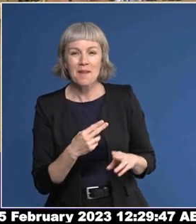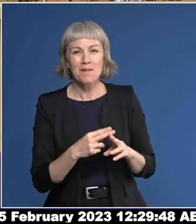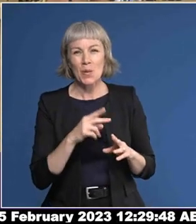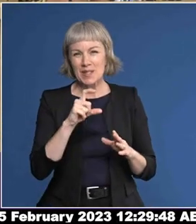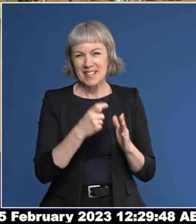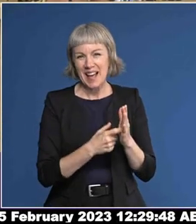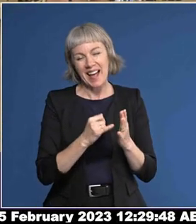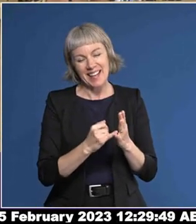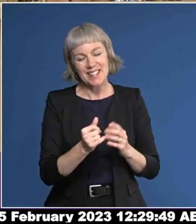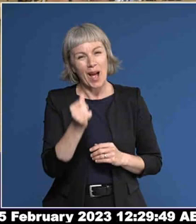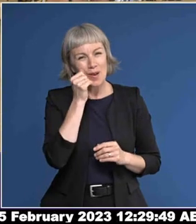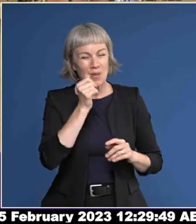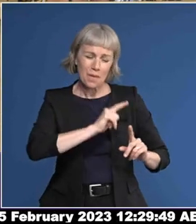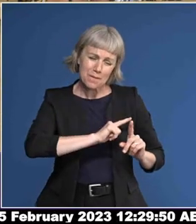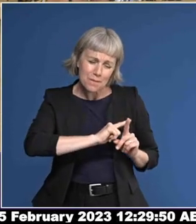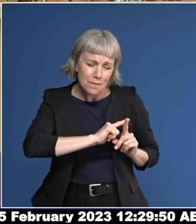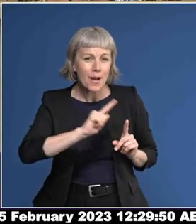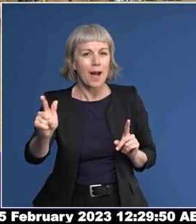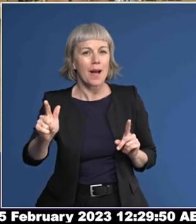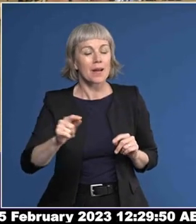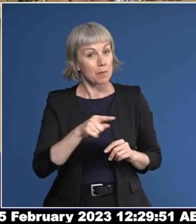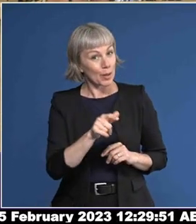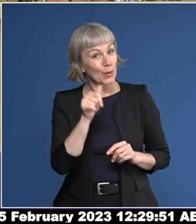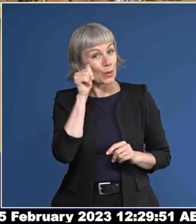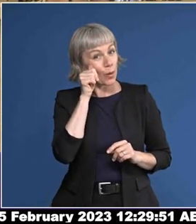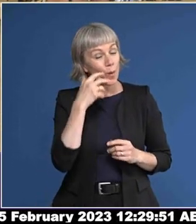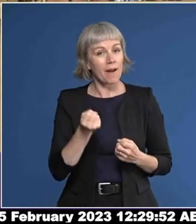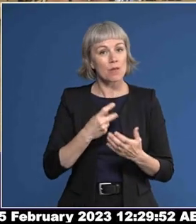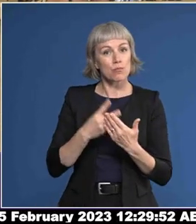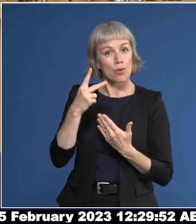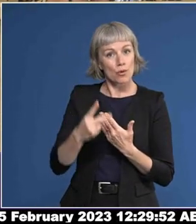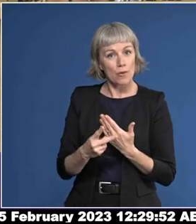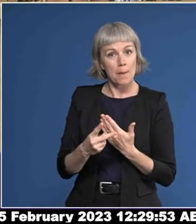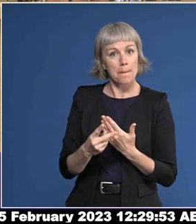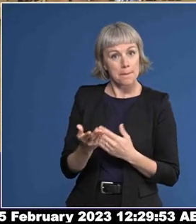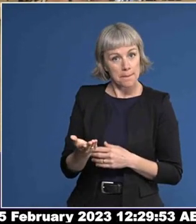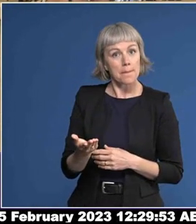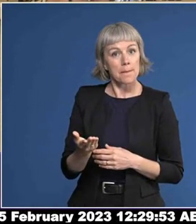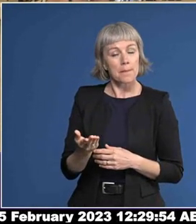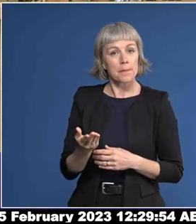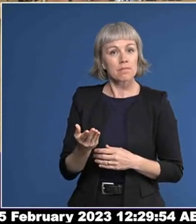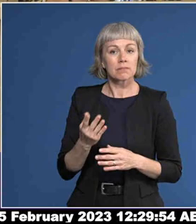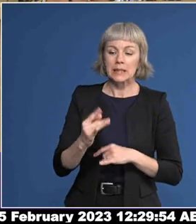But are you aware that there is a program run by the Institute of Company Directors